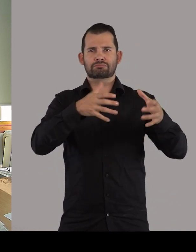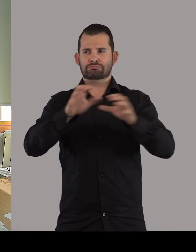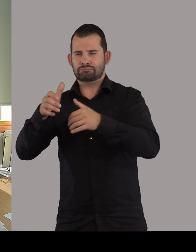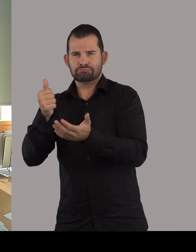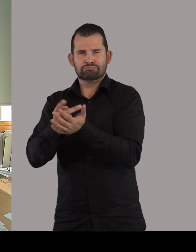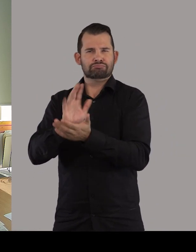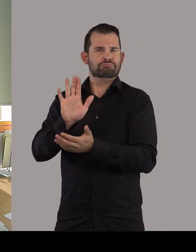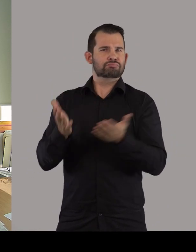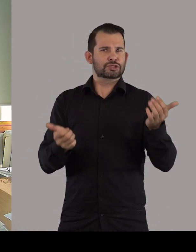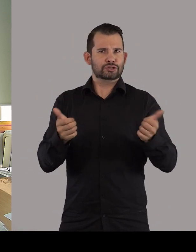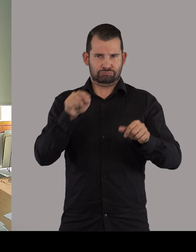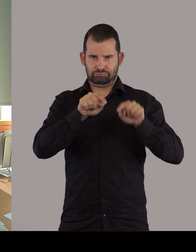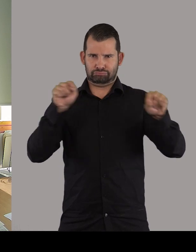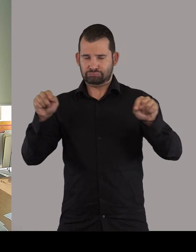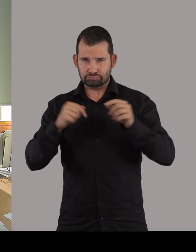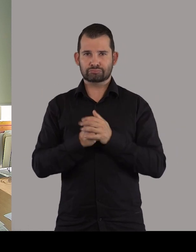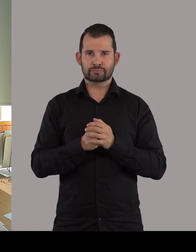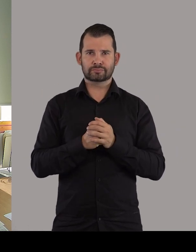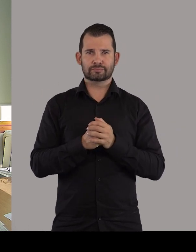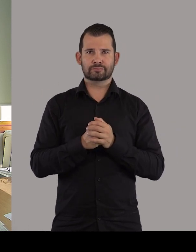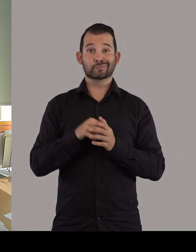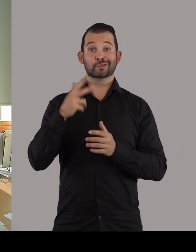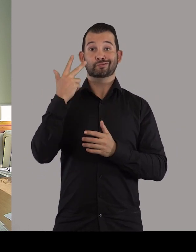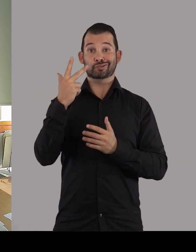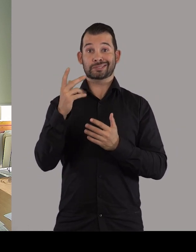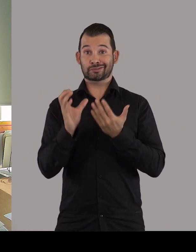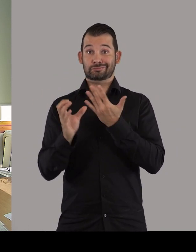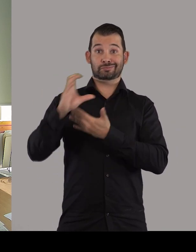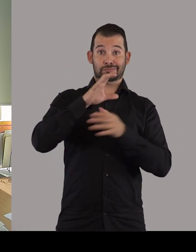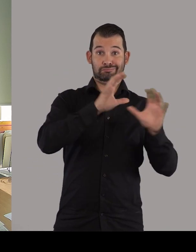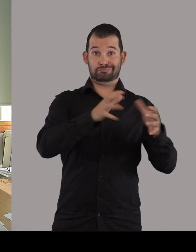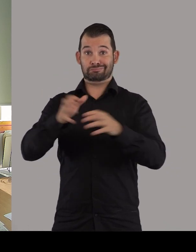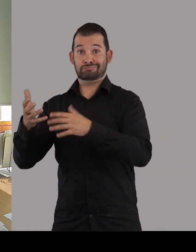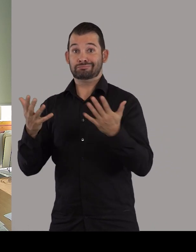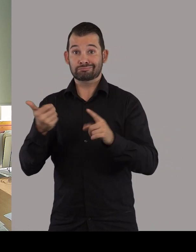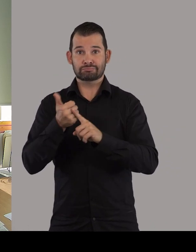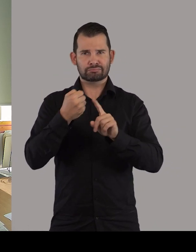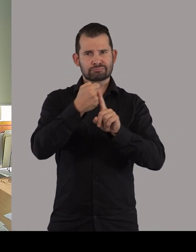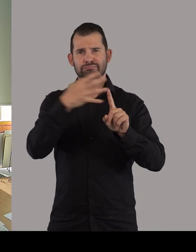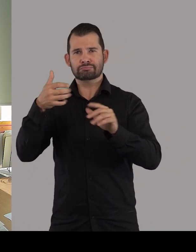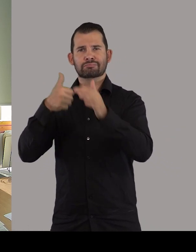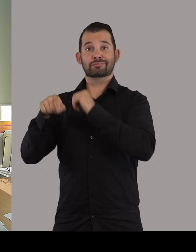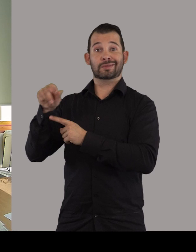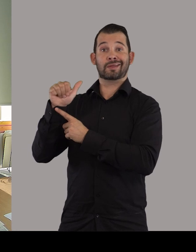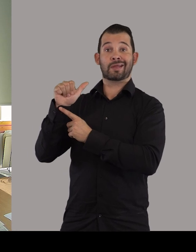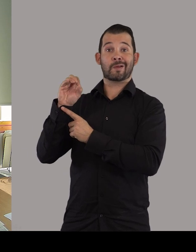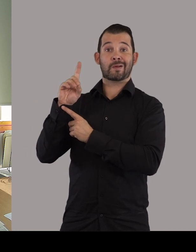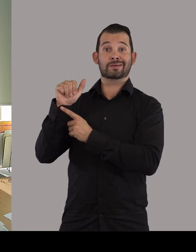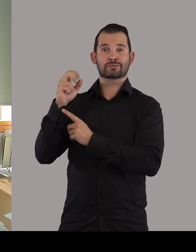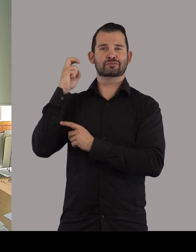eligibility category they are eligible for. The three eligibility categories are outlined in the